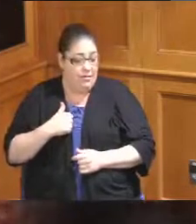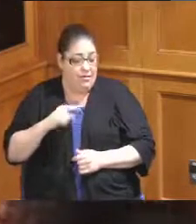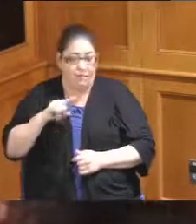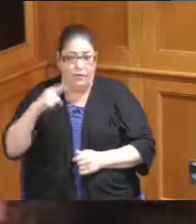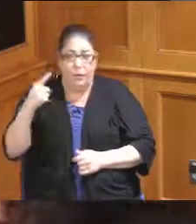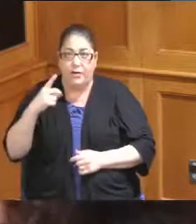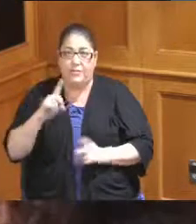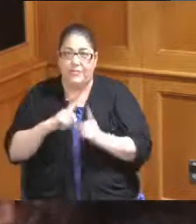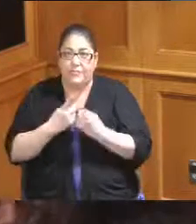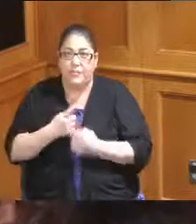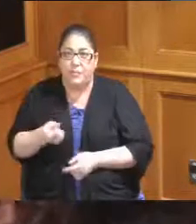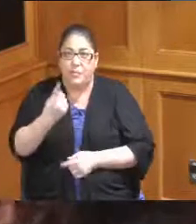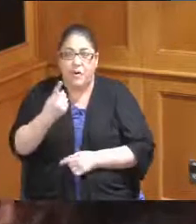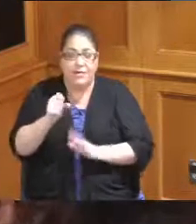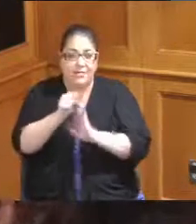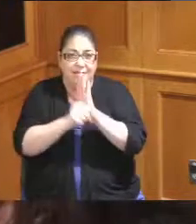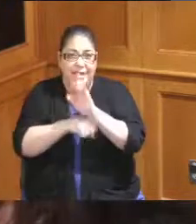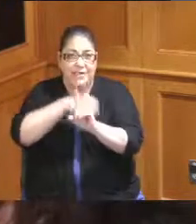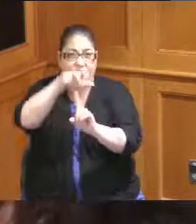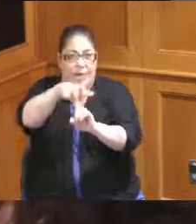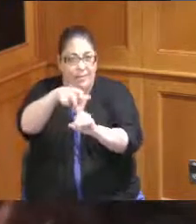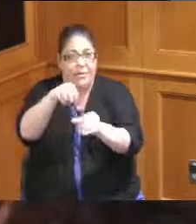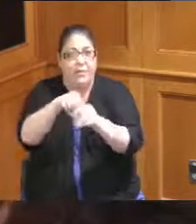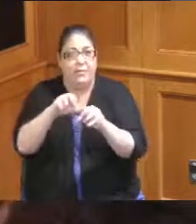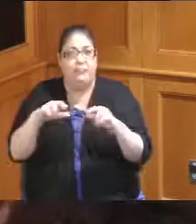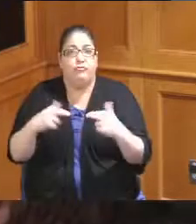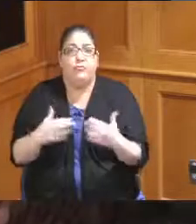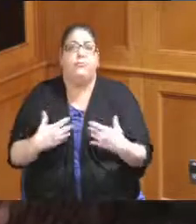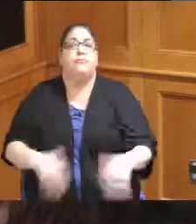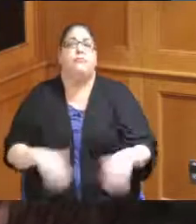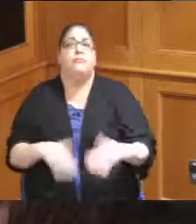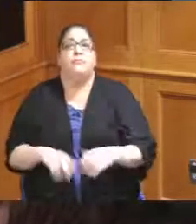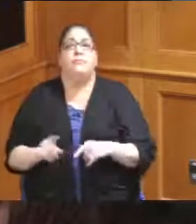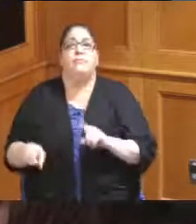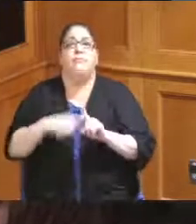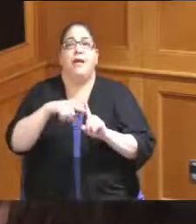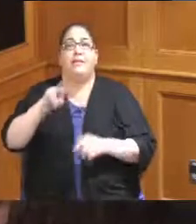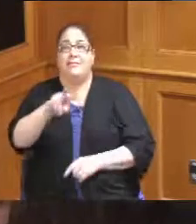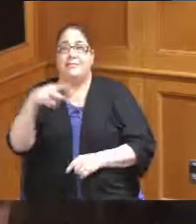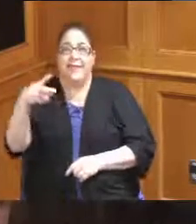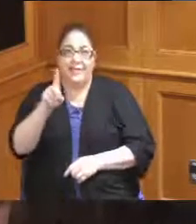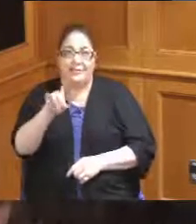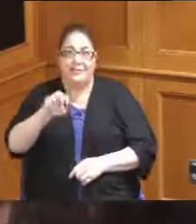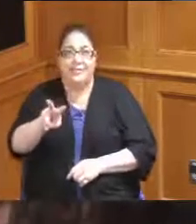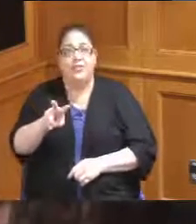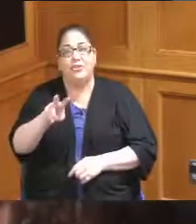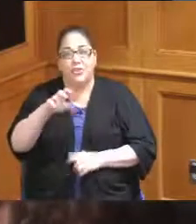state champion in the room we have our second division championship in the room and then to